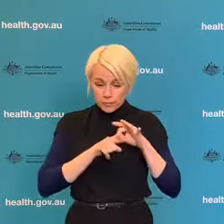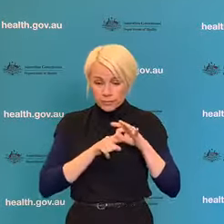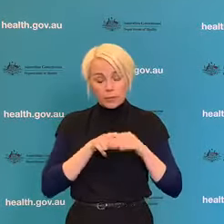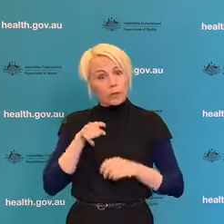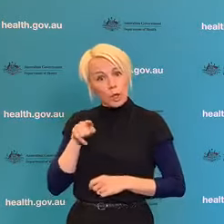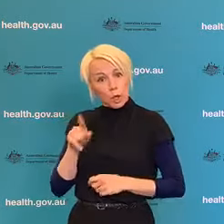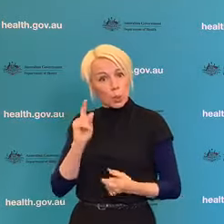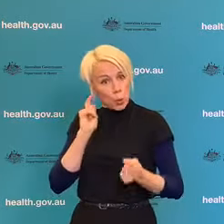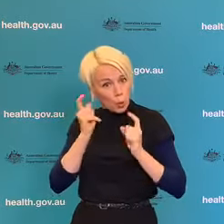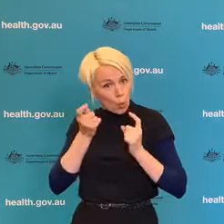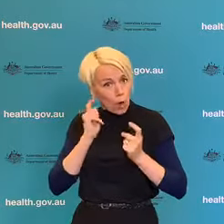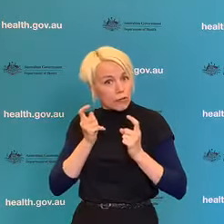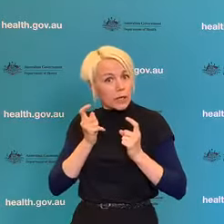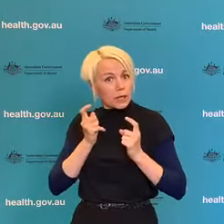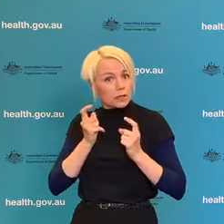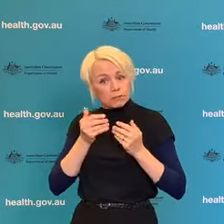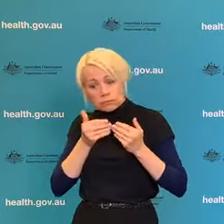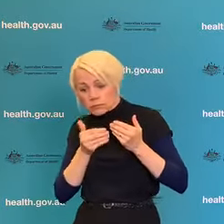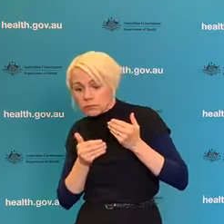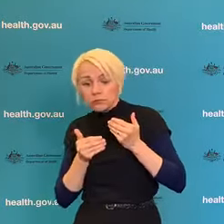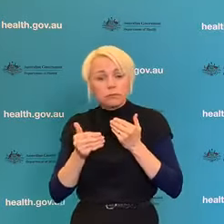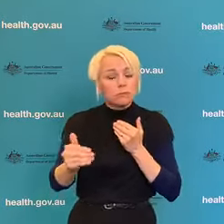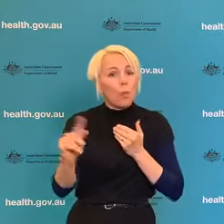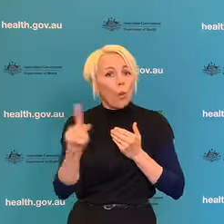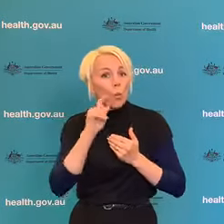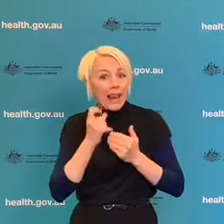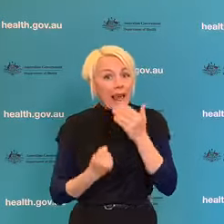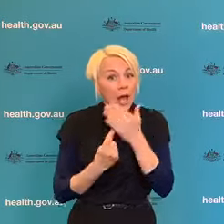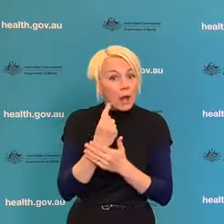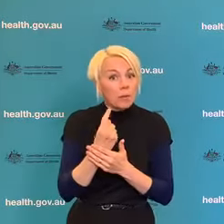all of this is going to contribute to things like burnout rates and so on that,